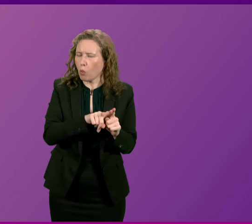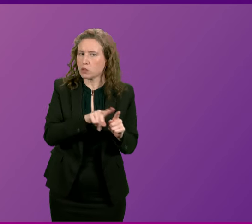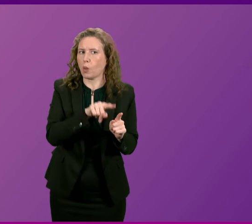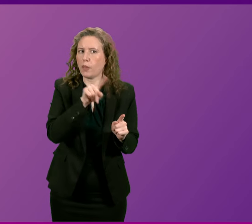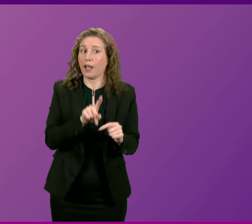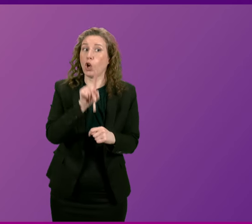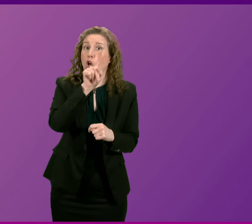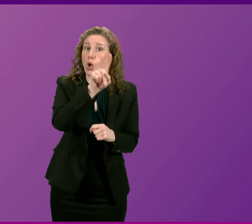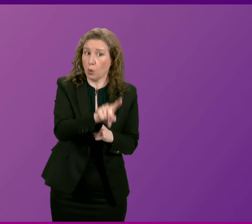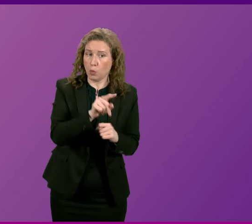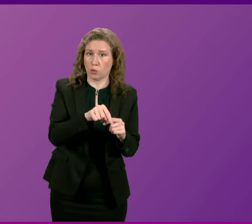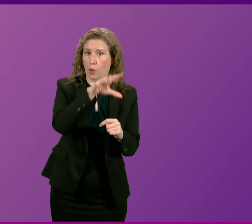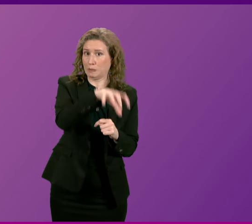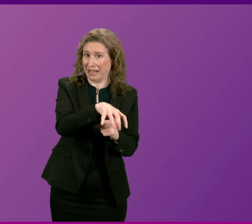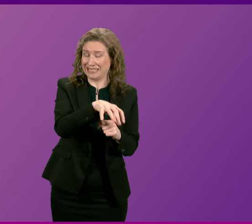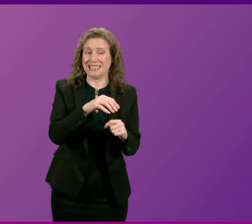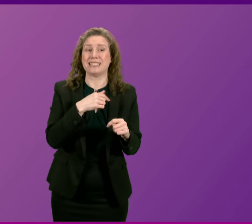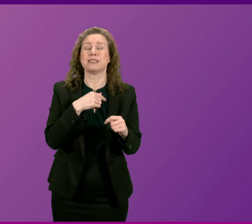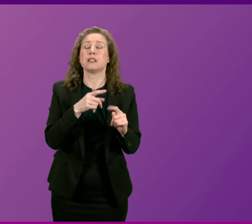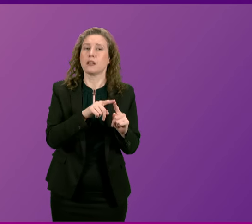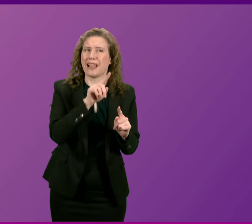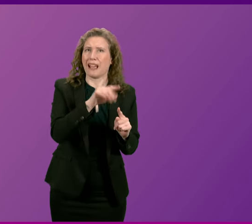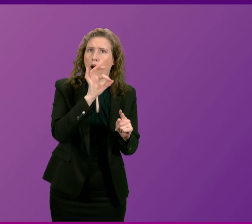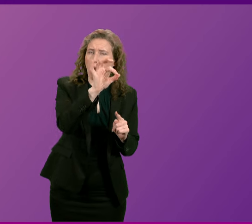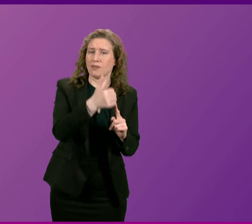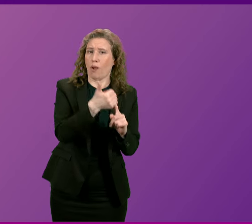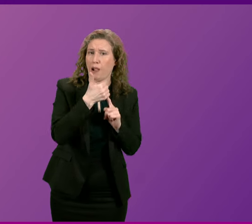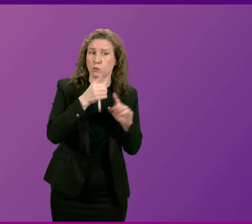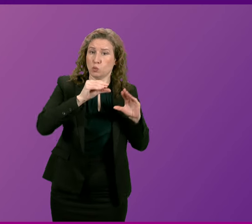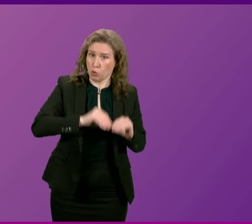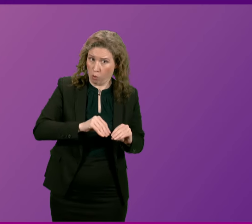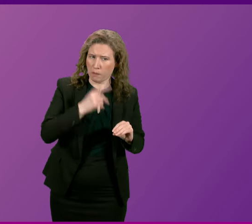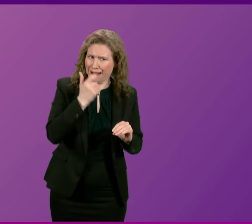at the overdose prevention facilities who request or need that support? That is just one of the many